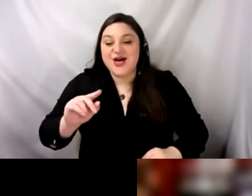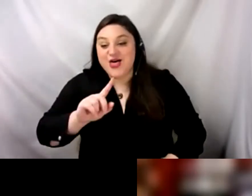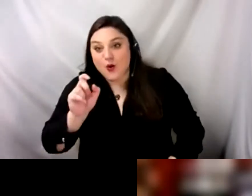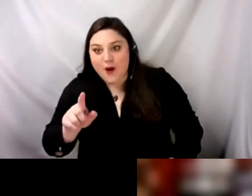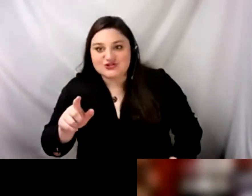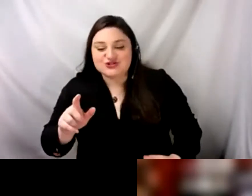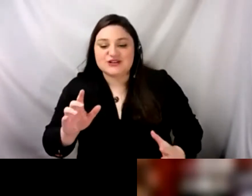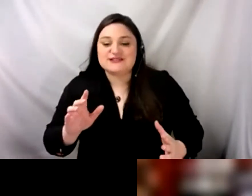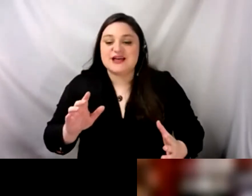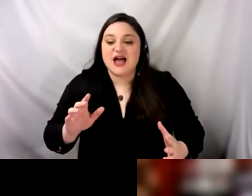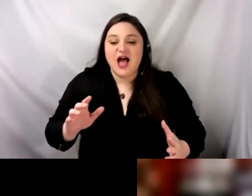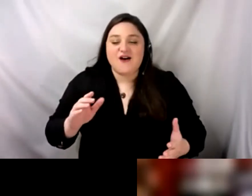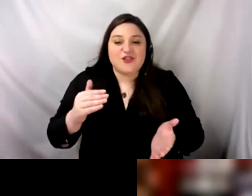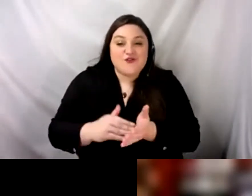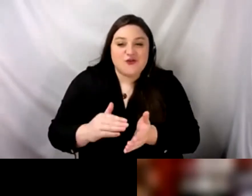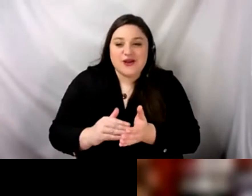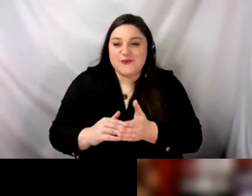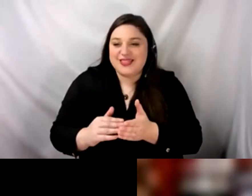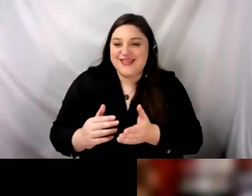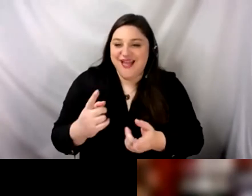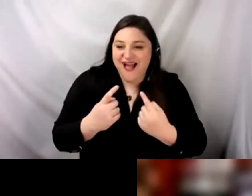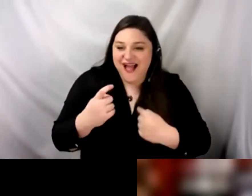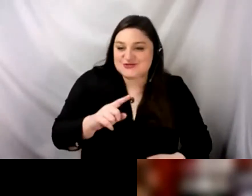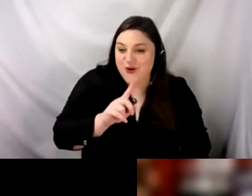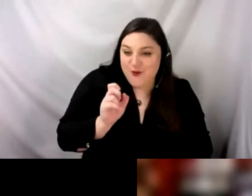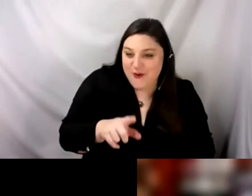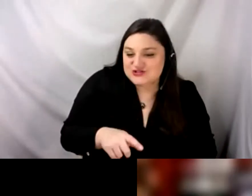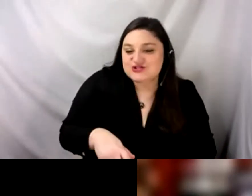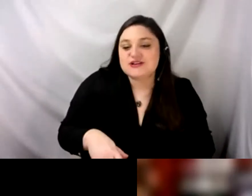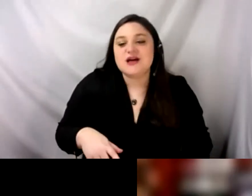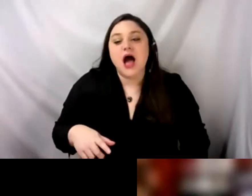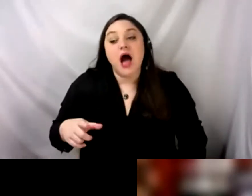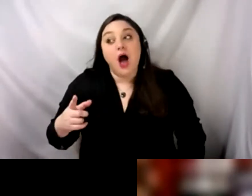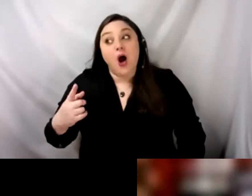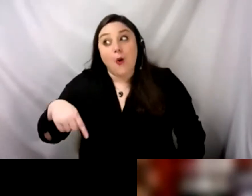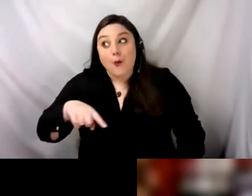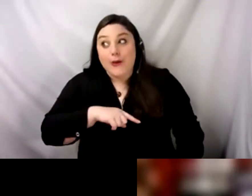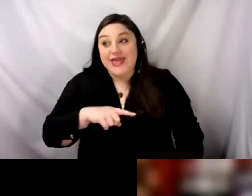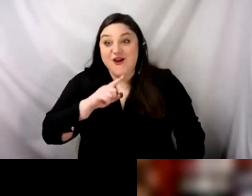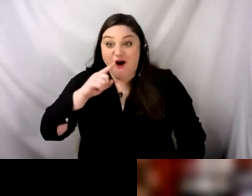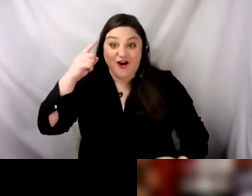we fall under entertainment. Nothing wrong with entertainment buy I wish we could talk about culture.